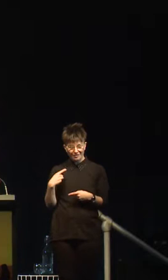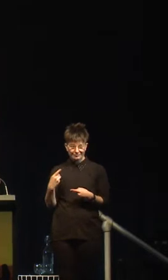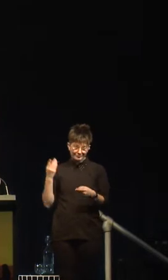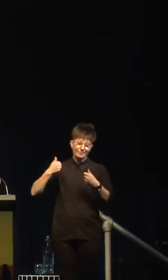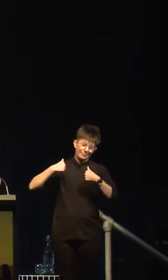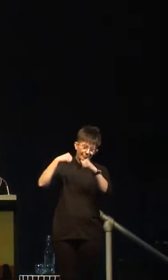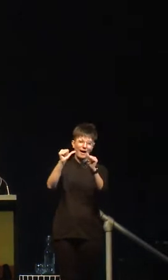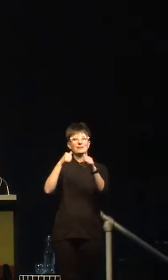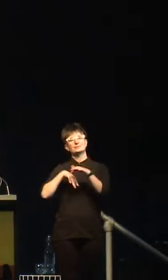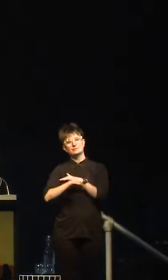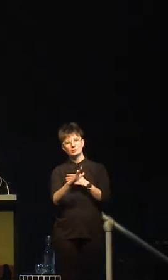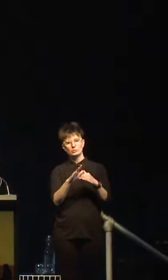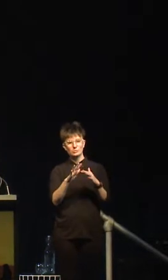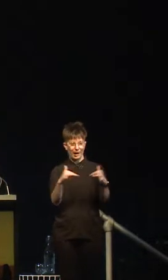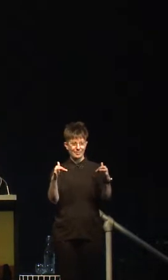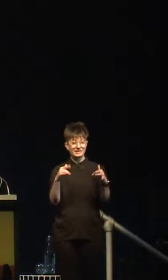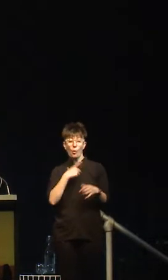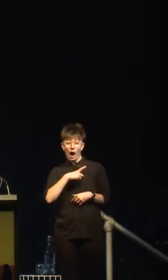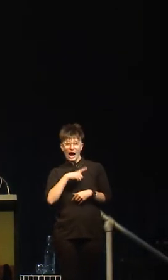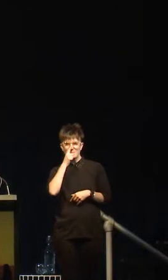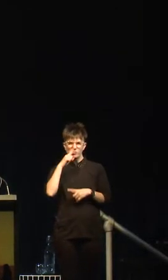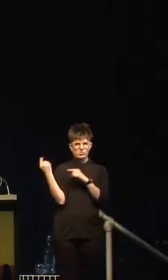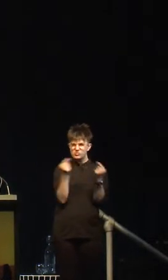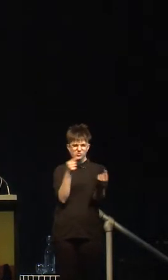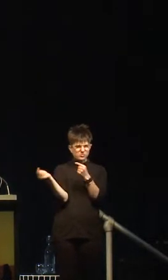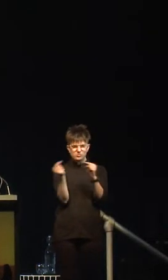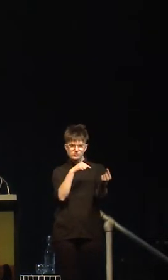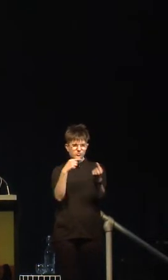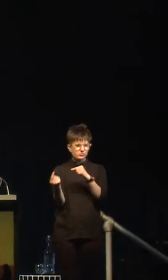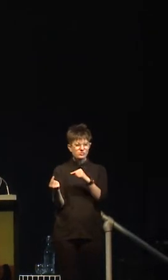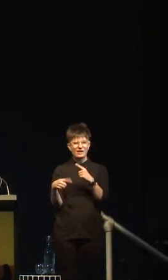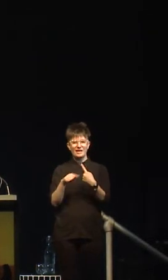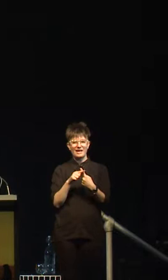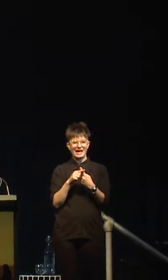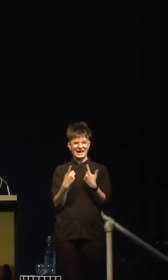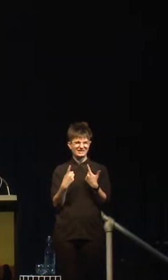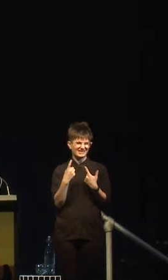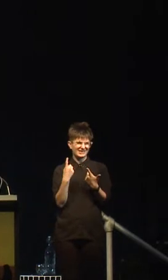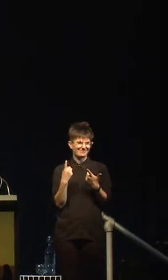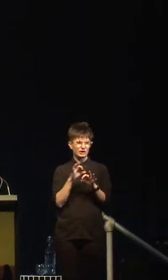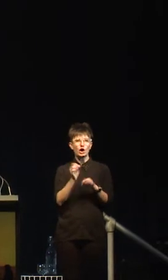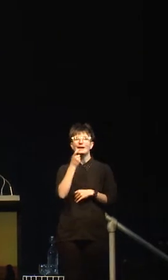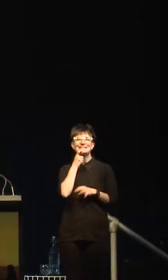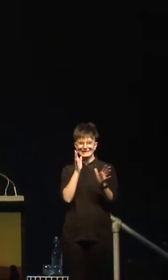it was contentious and because it is difficult. But if you compare it to the Paris agreement